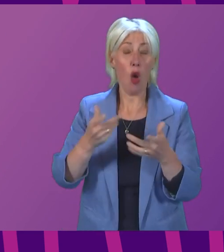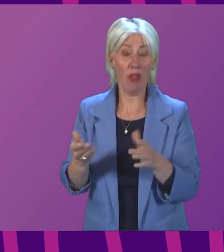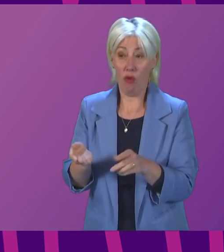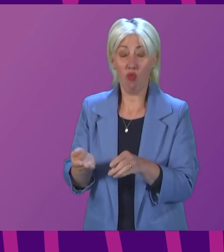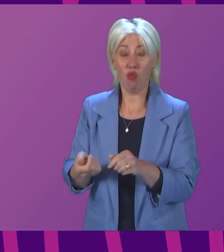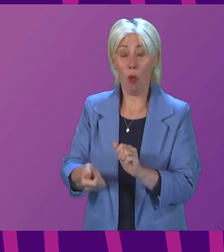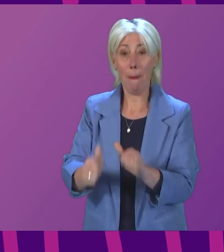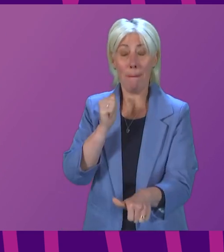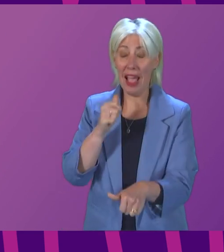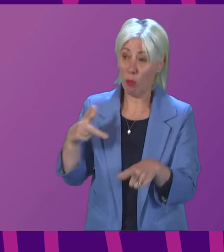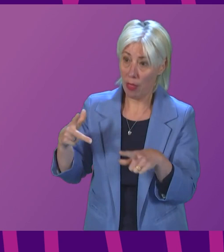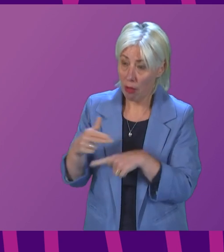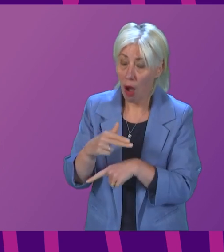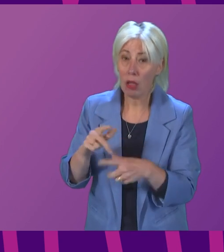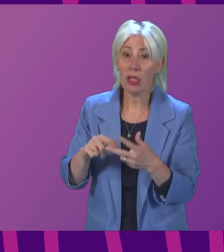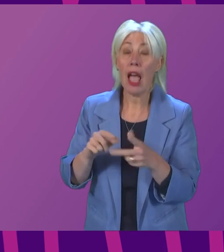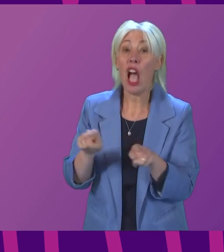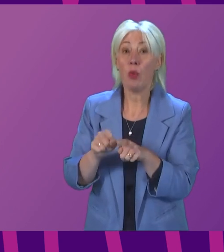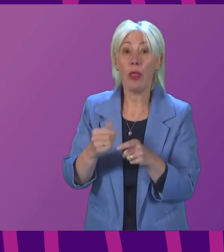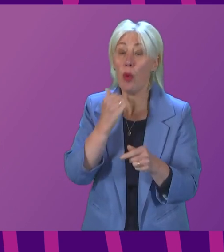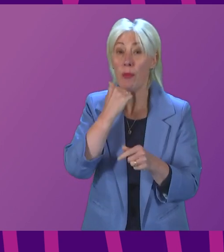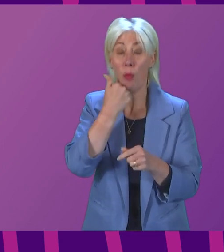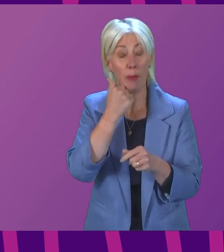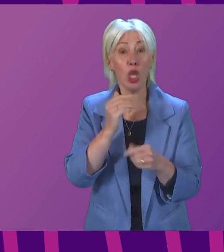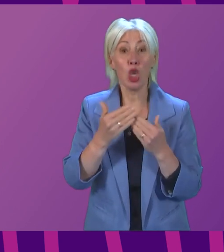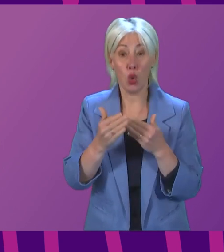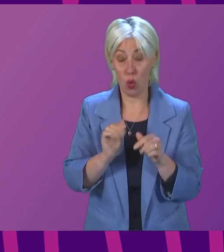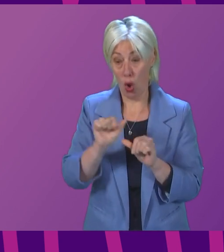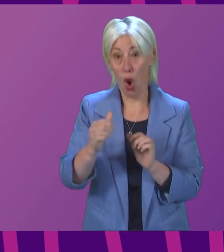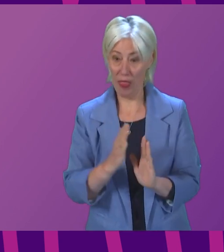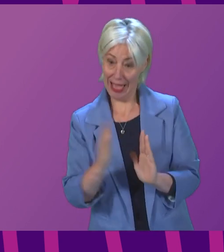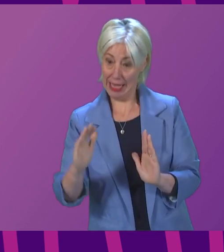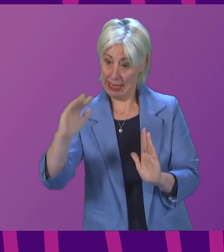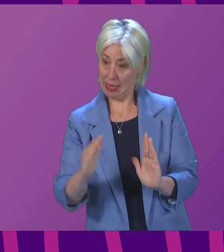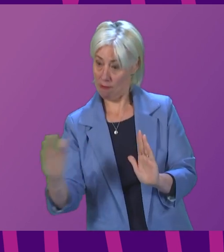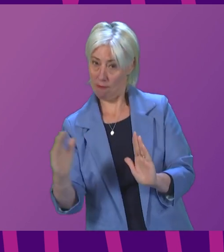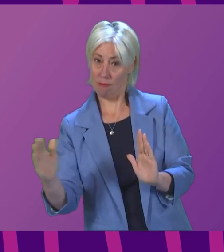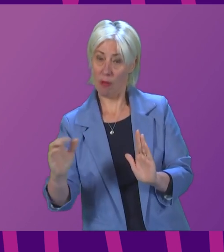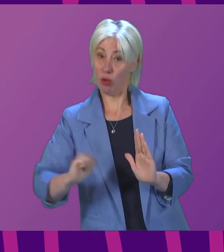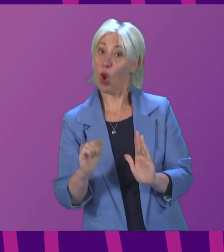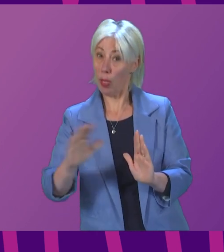In the next three years, Reston, East Linton, Dalcross, Cameron Bridge and Leven will follow.